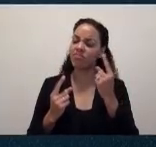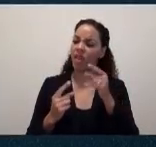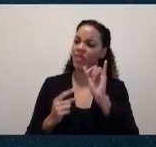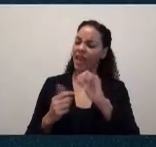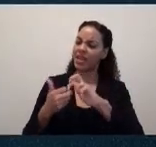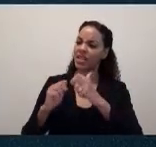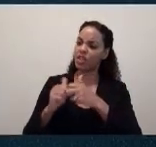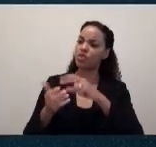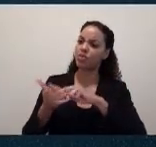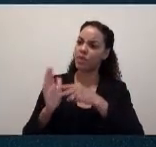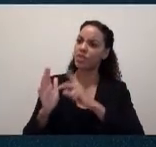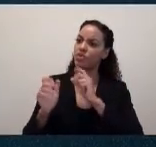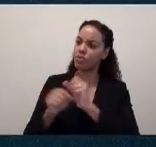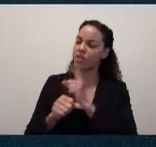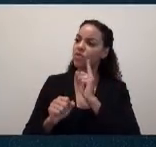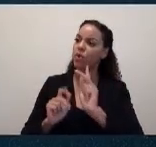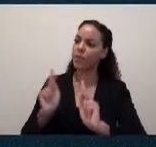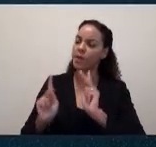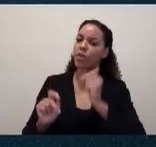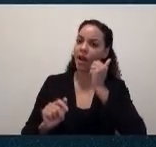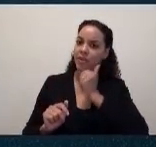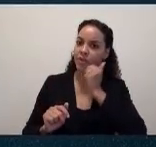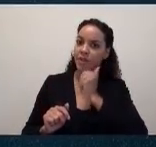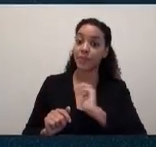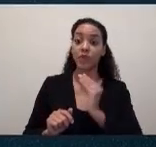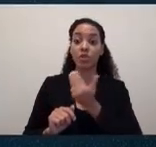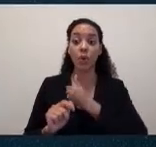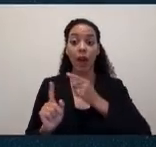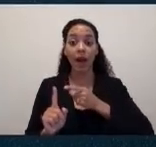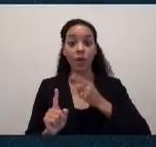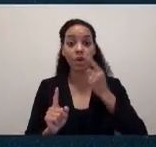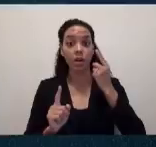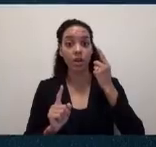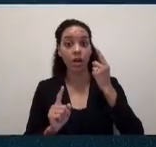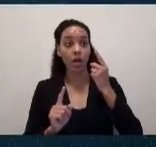And so our agenda is about what we need to do to give people everywhere,